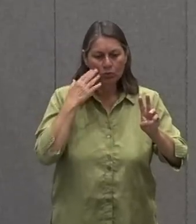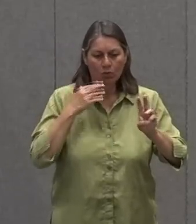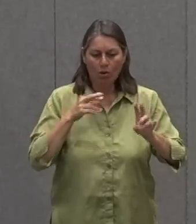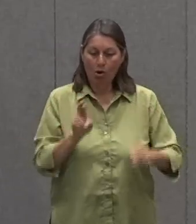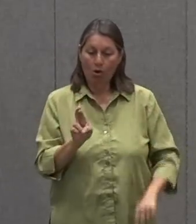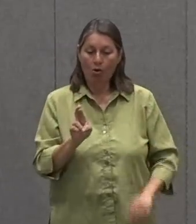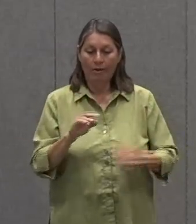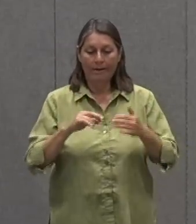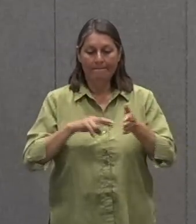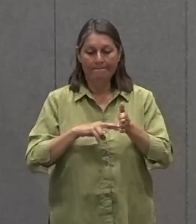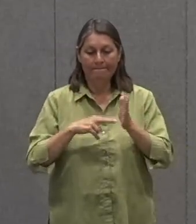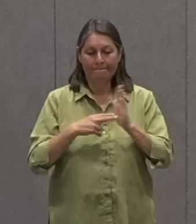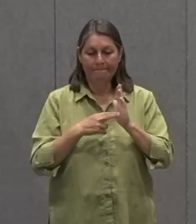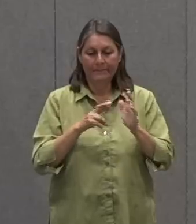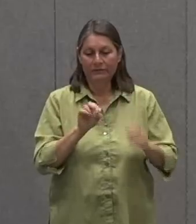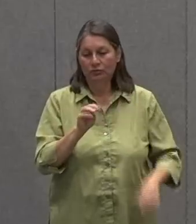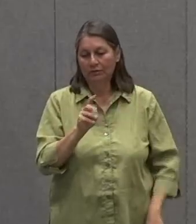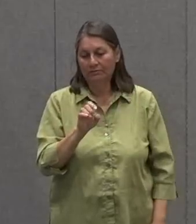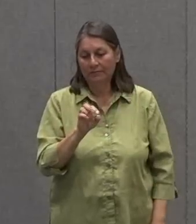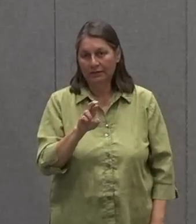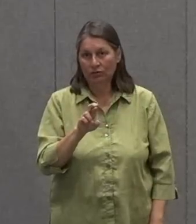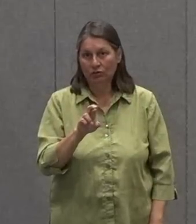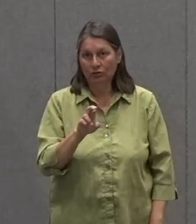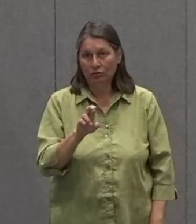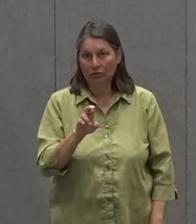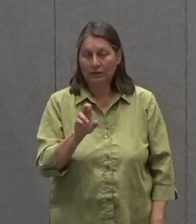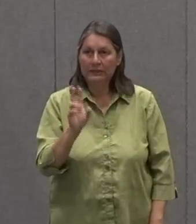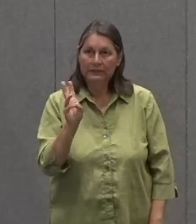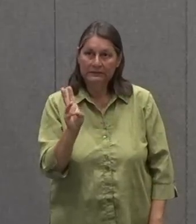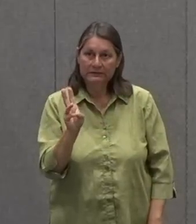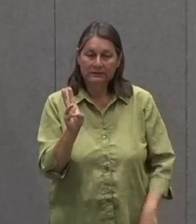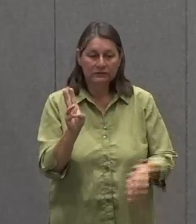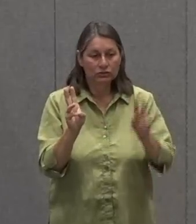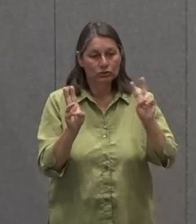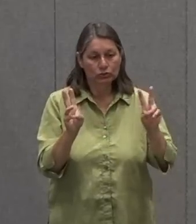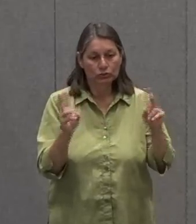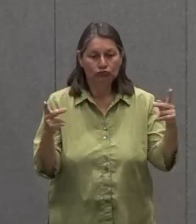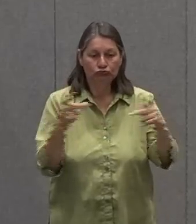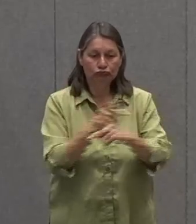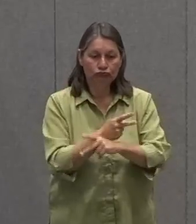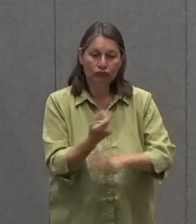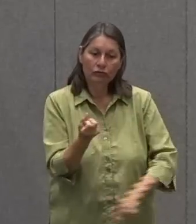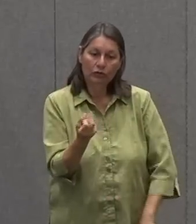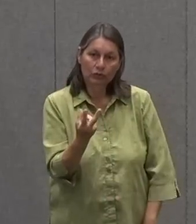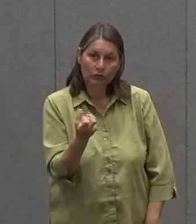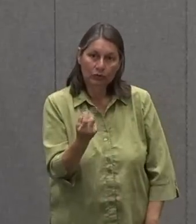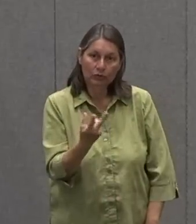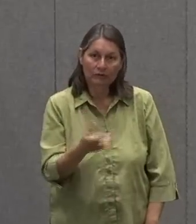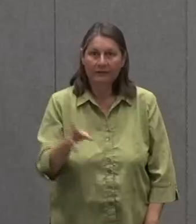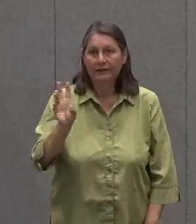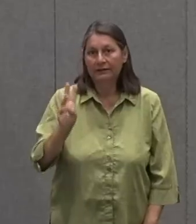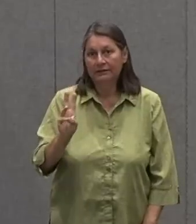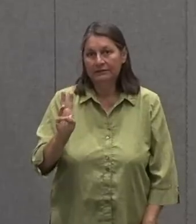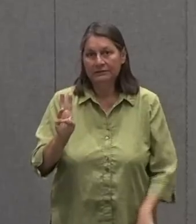We have six times two is 12. Six times three is 18.